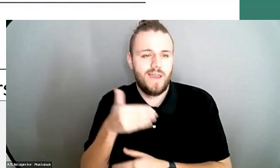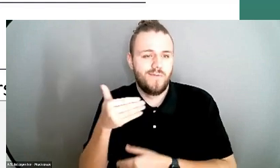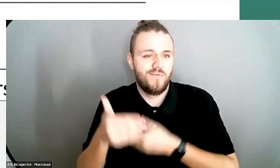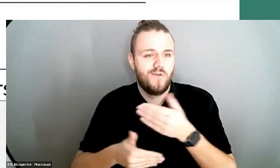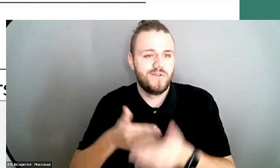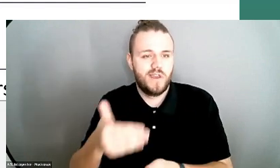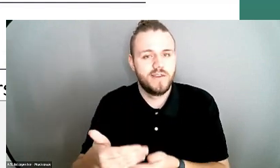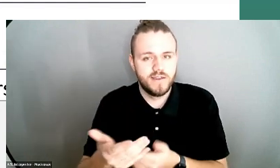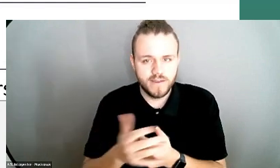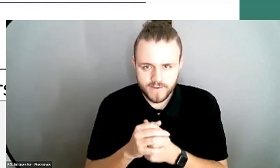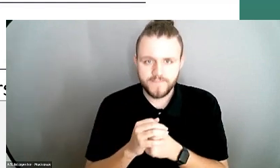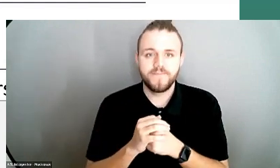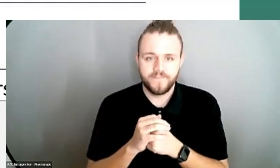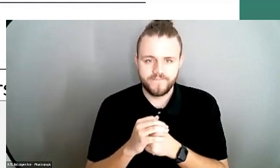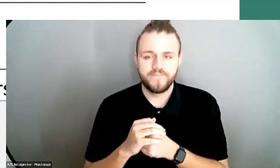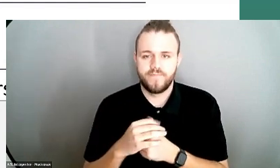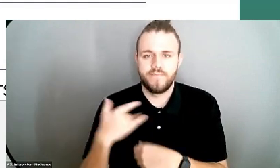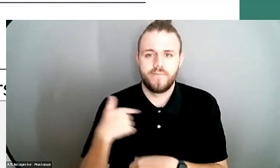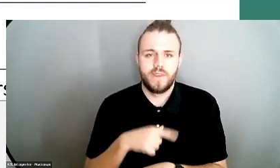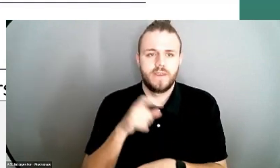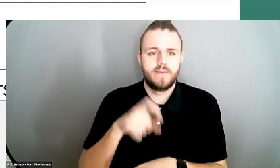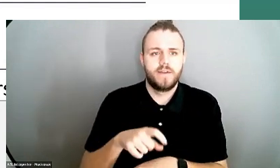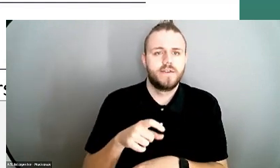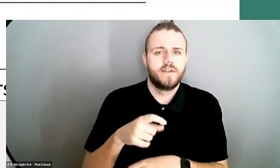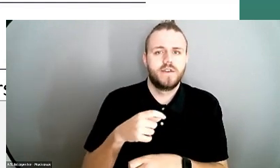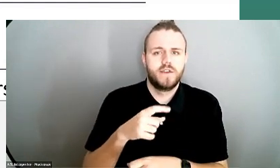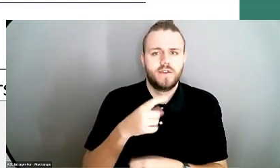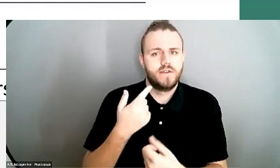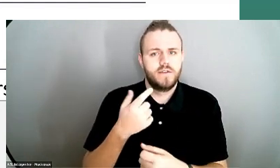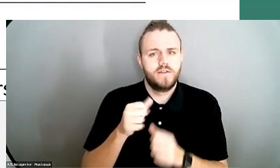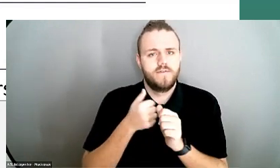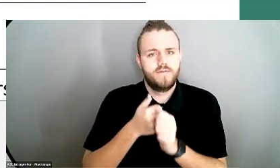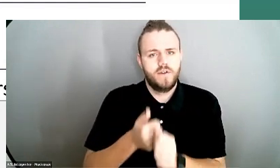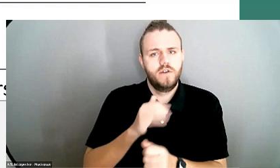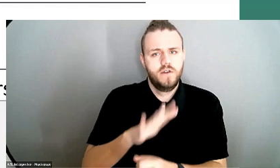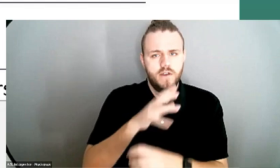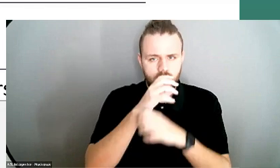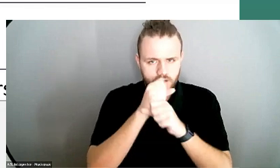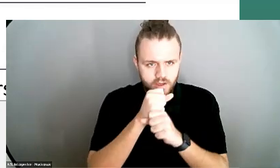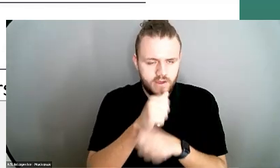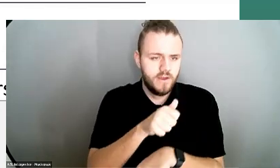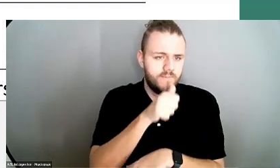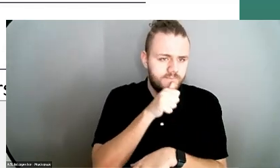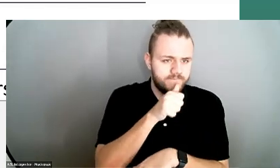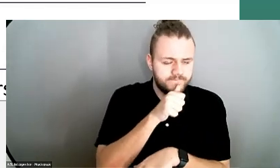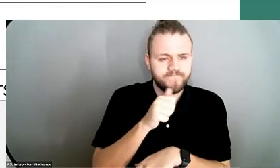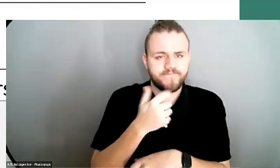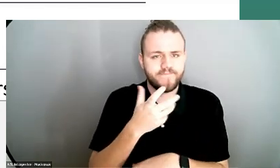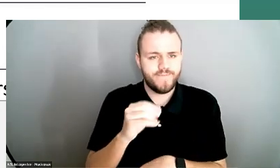And we have to ensure that their confidentiality, privacy, and dignity are respected.